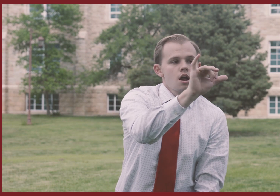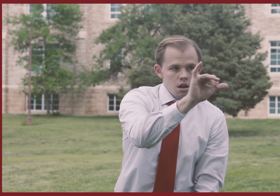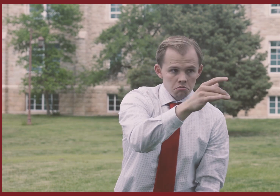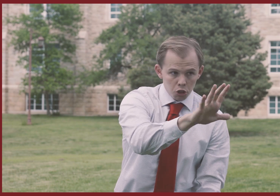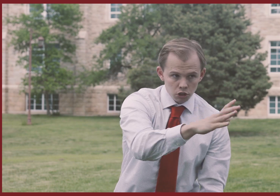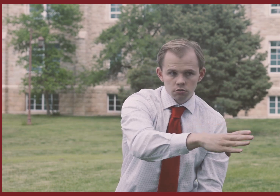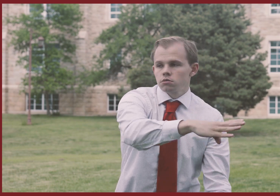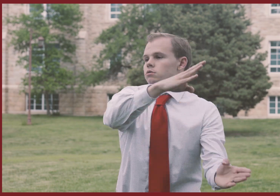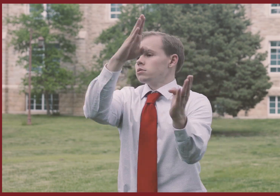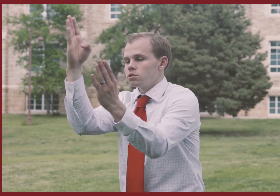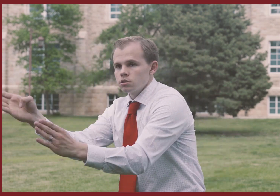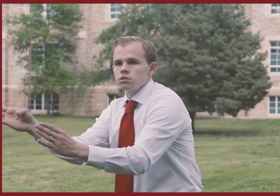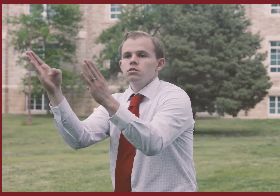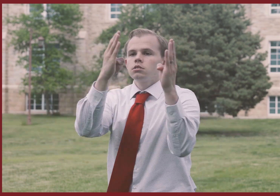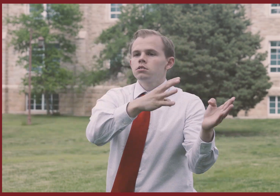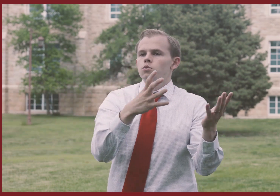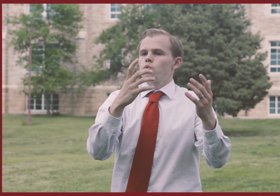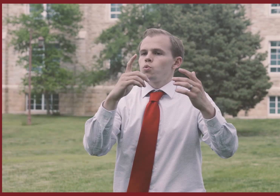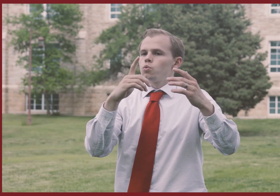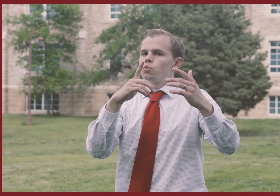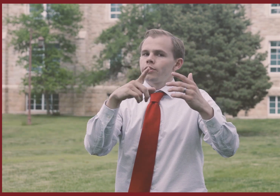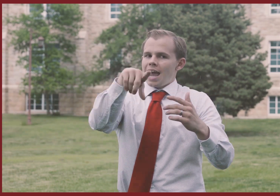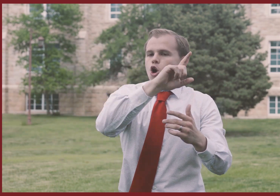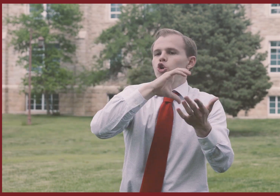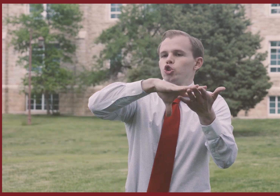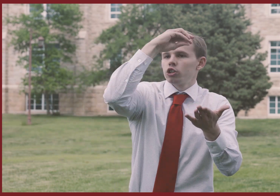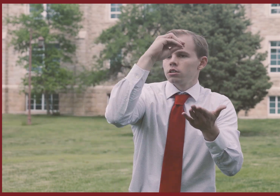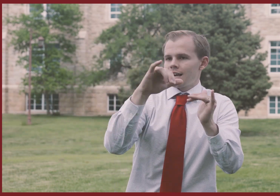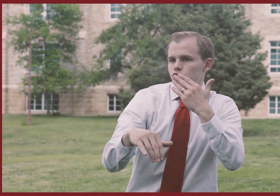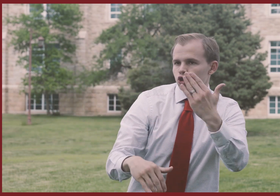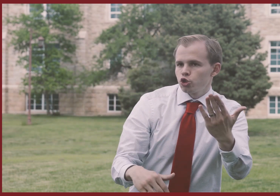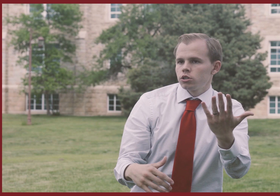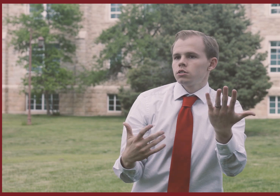what to do on the screen. Go back and forth between the two." They're learning and that's good but,